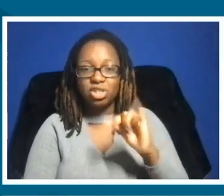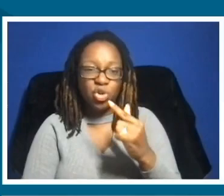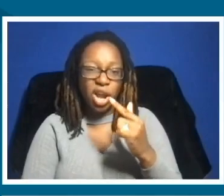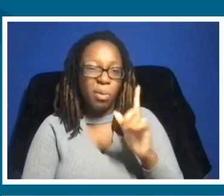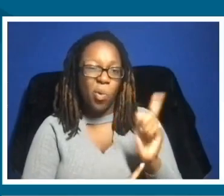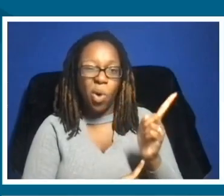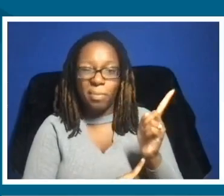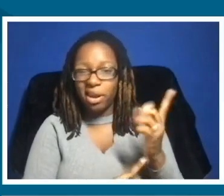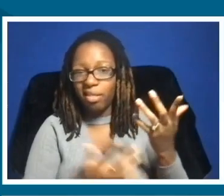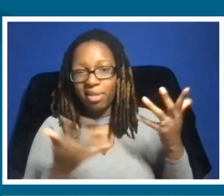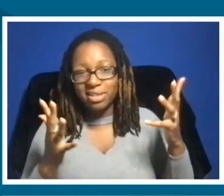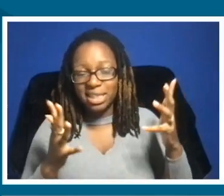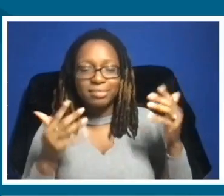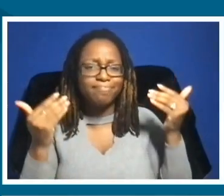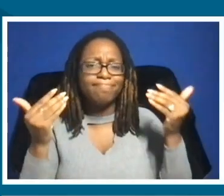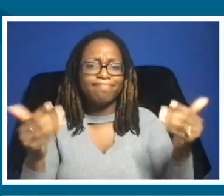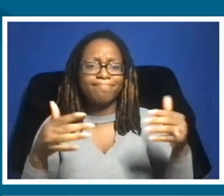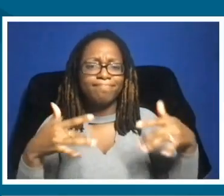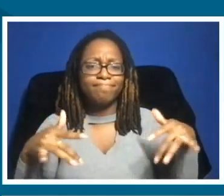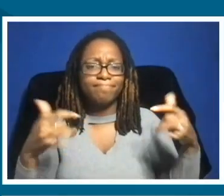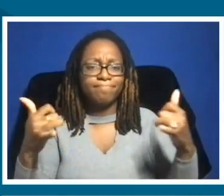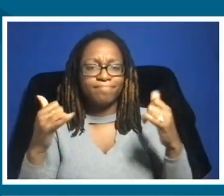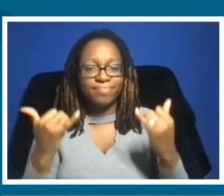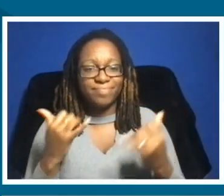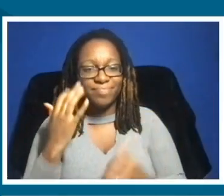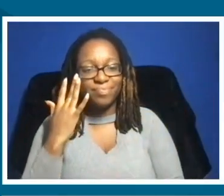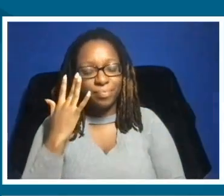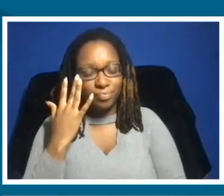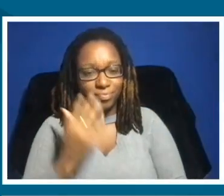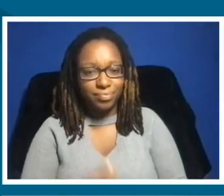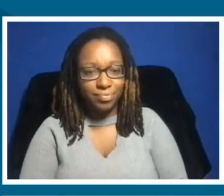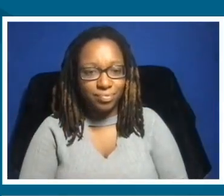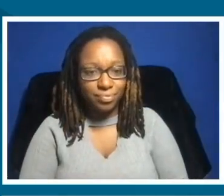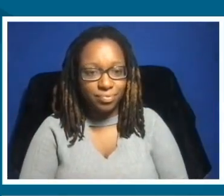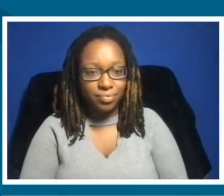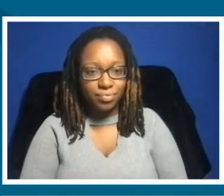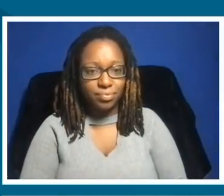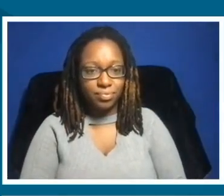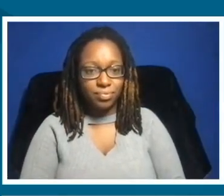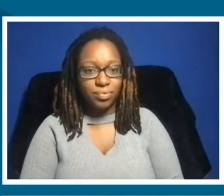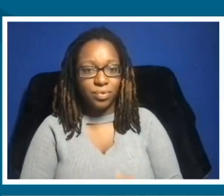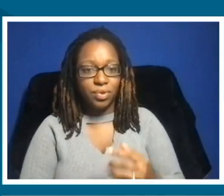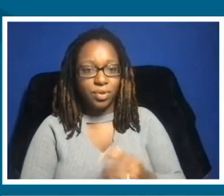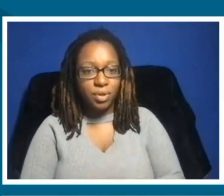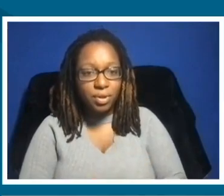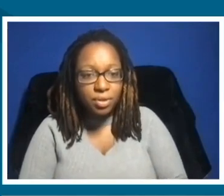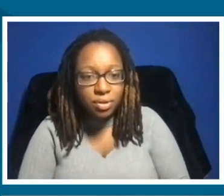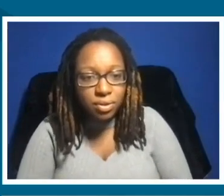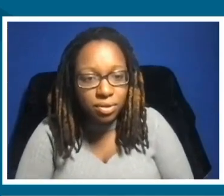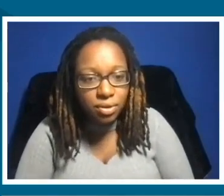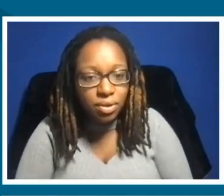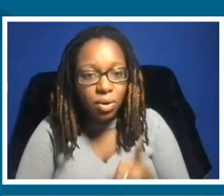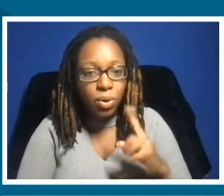ahead and play that berry farm hillsdale the one segregated community that we now